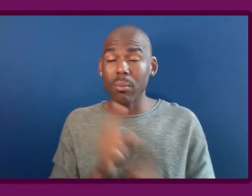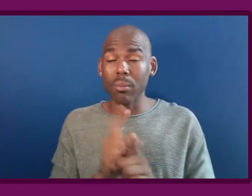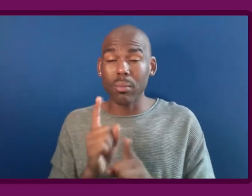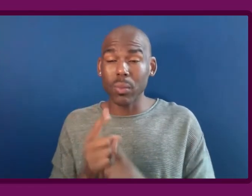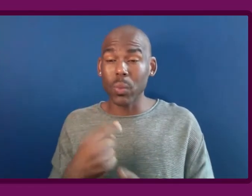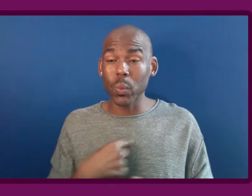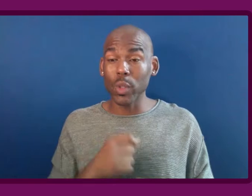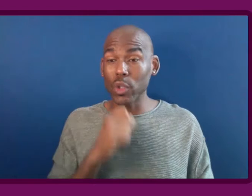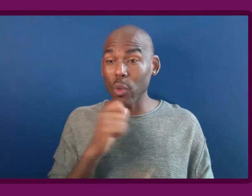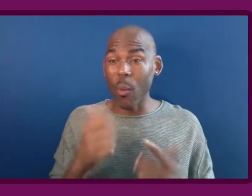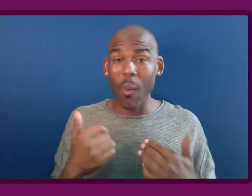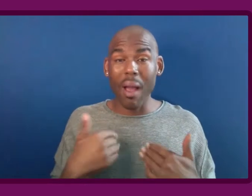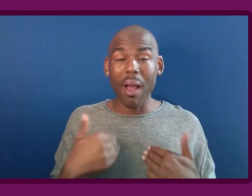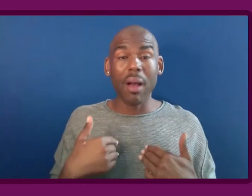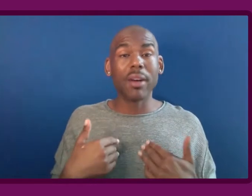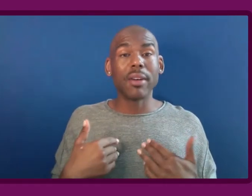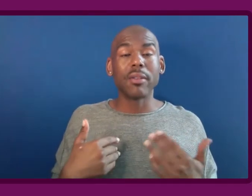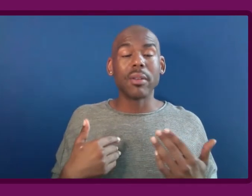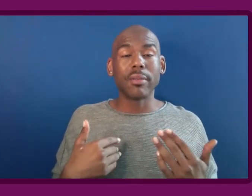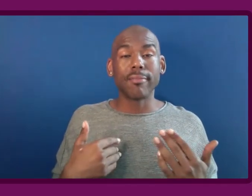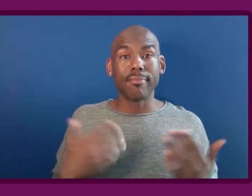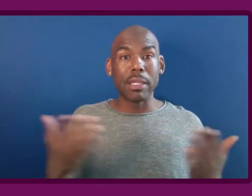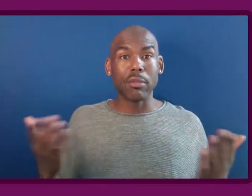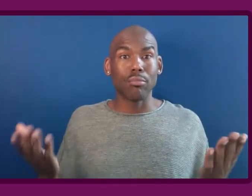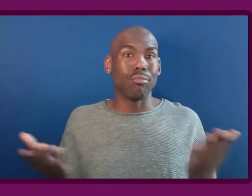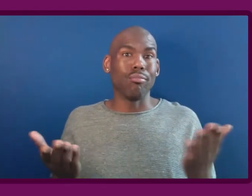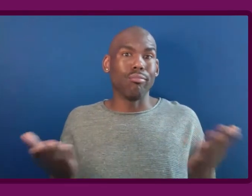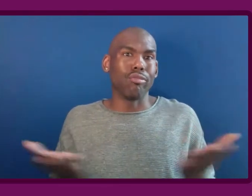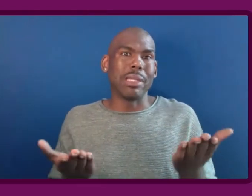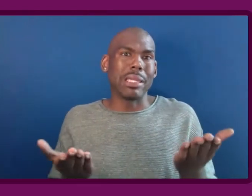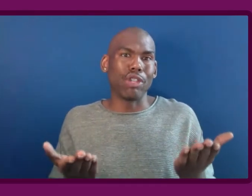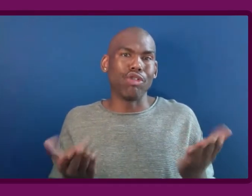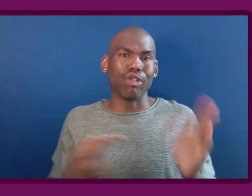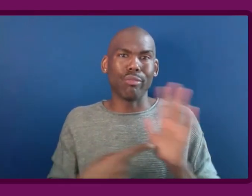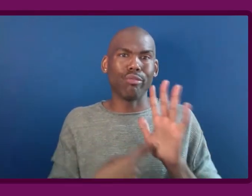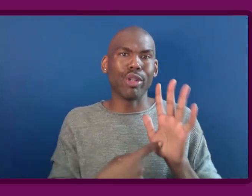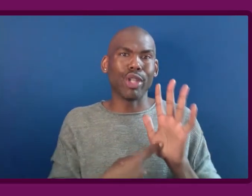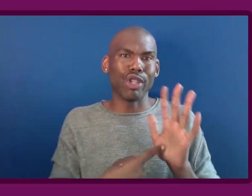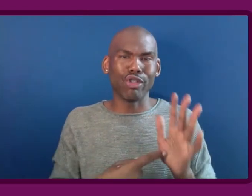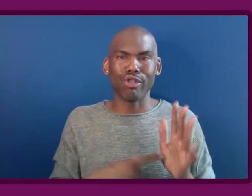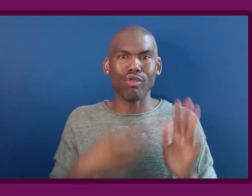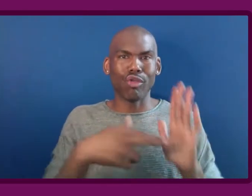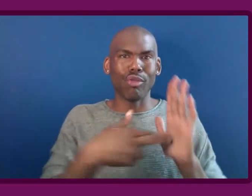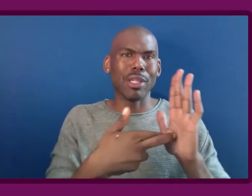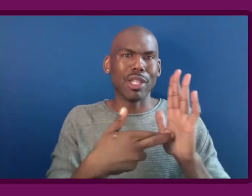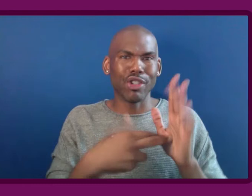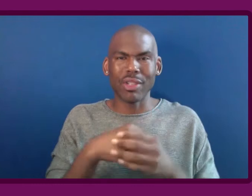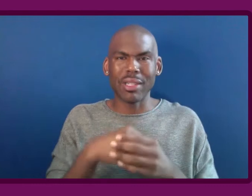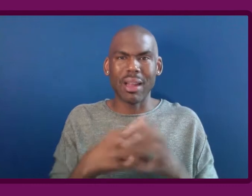and also we lack representation in different areas of society because of the